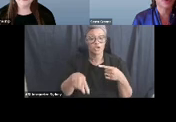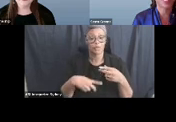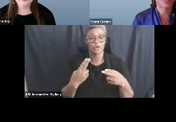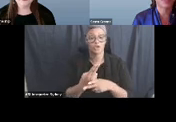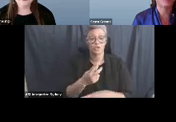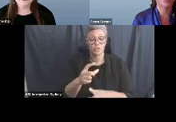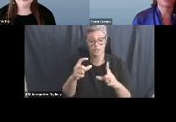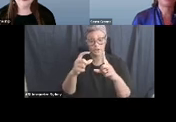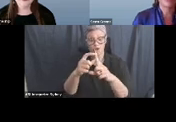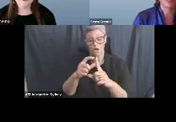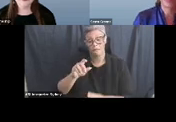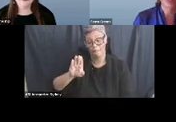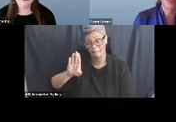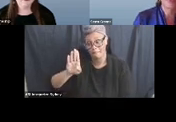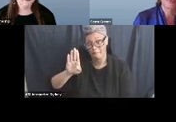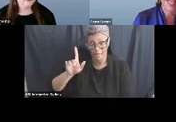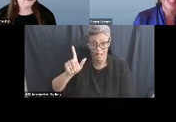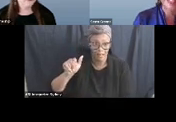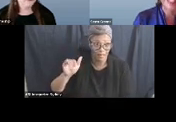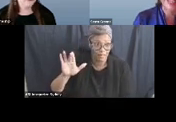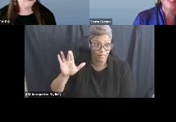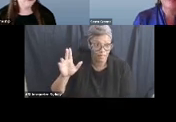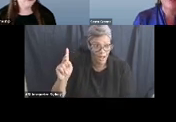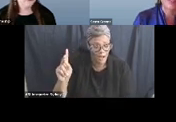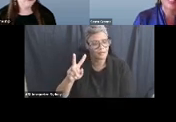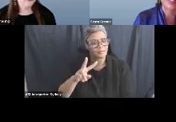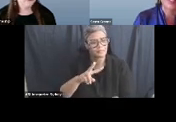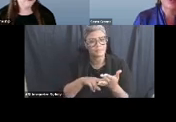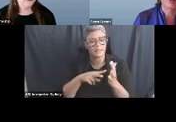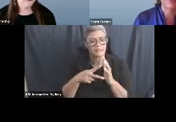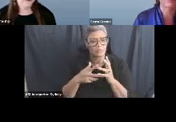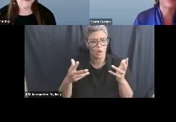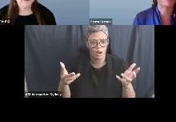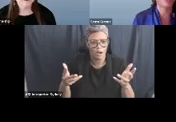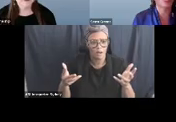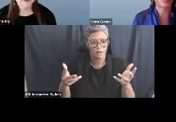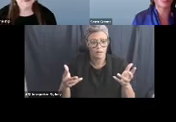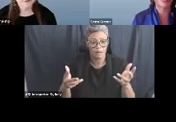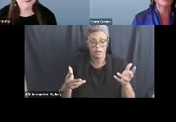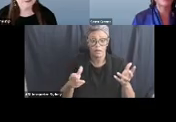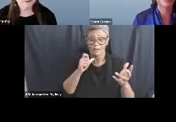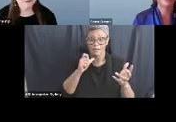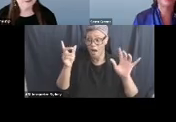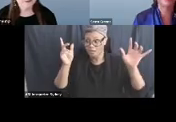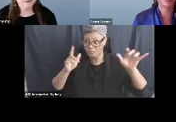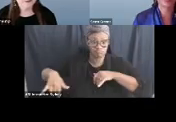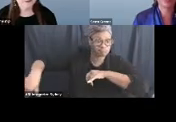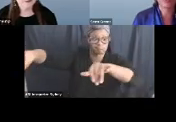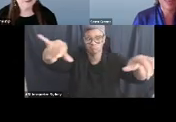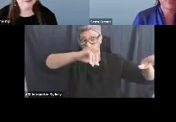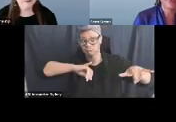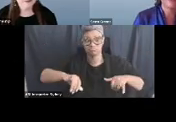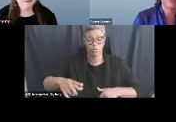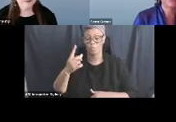referring to? Because black is not a monolithic or one way of looking at a group of people